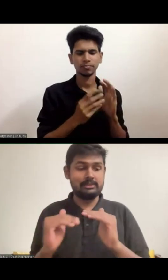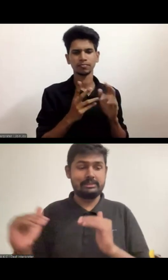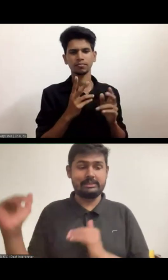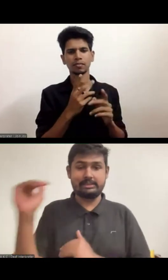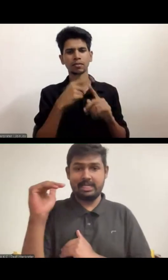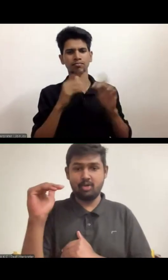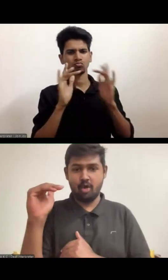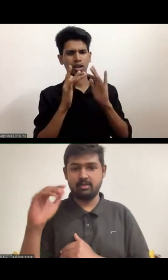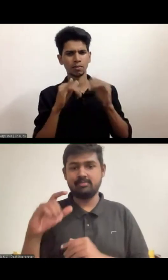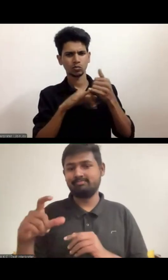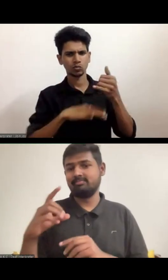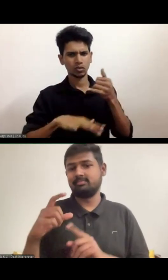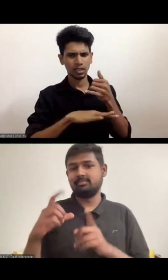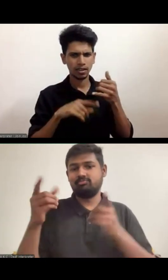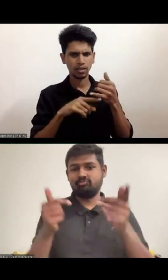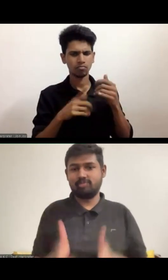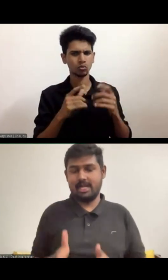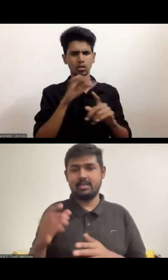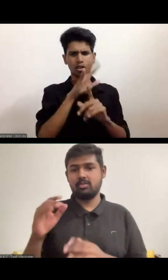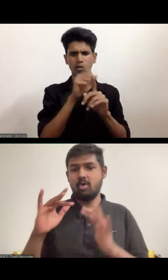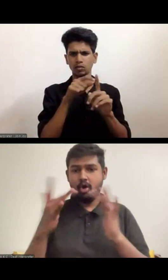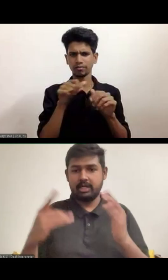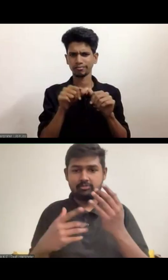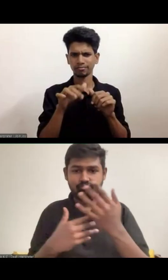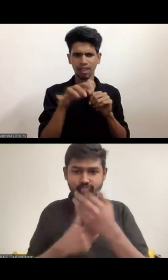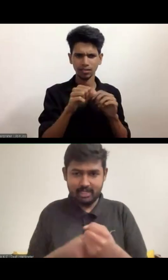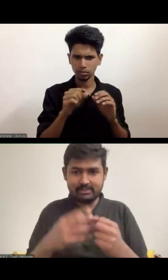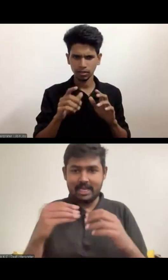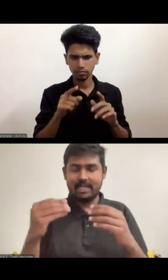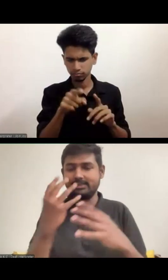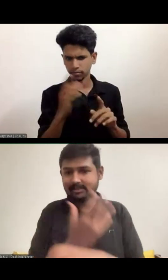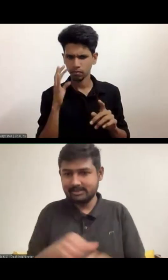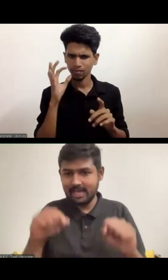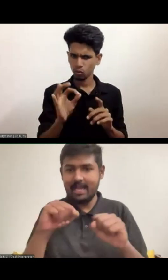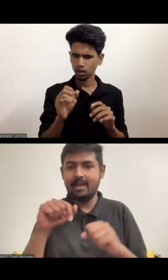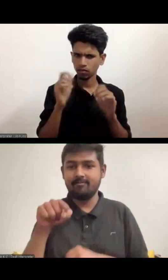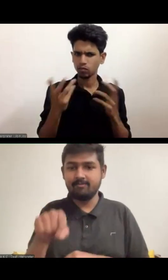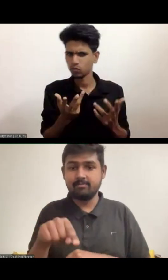a culture of accessibility. And both words ring very true to me.